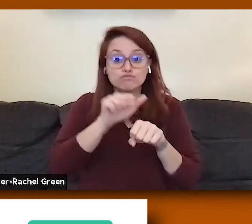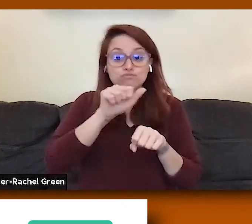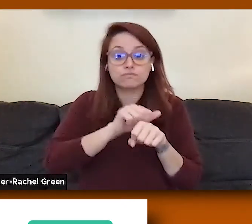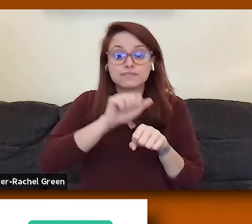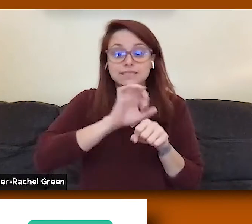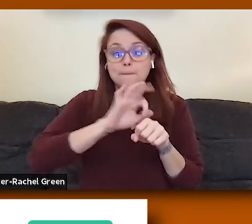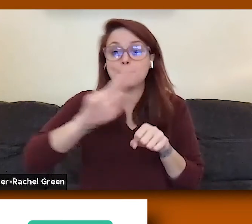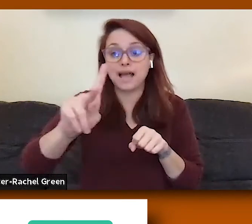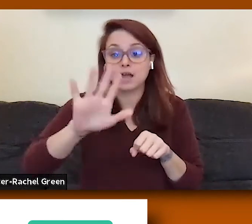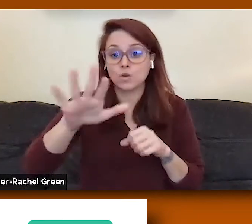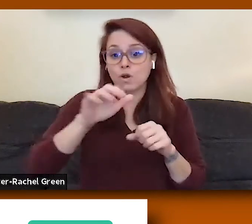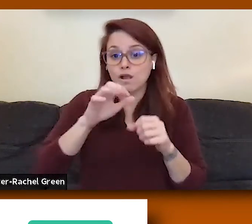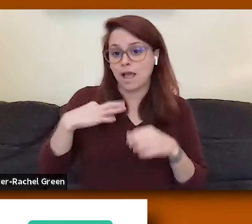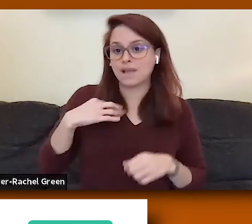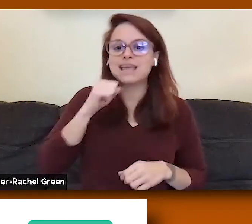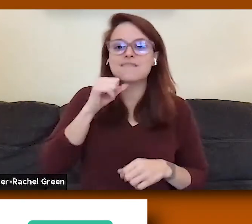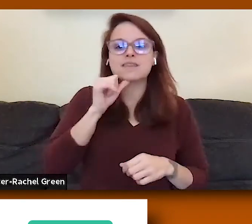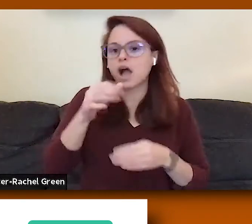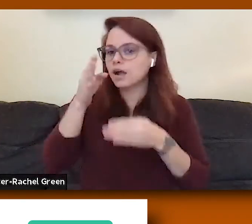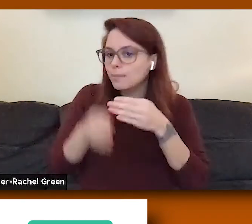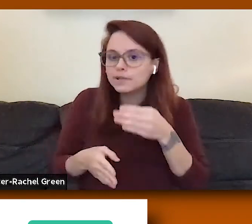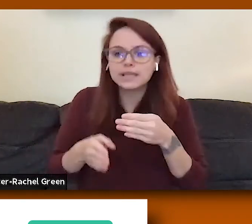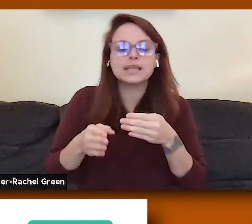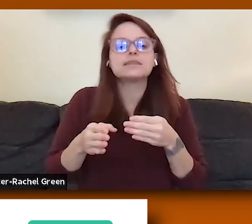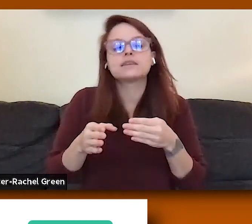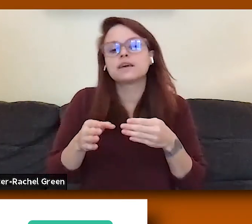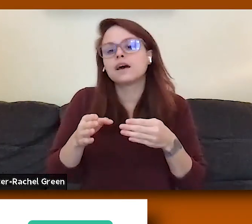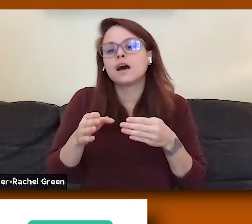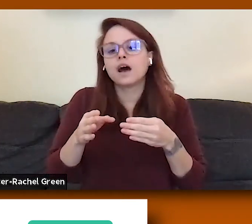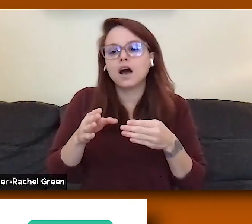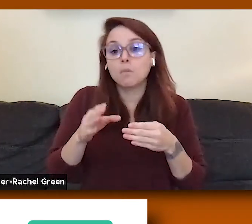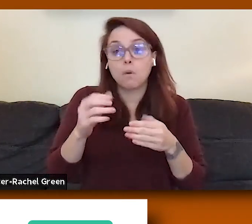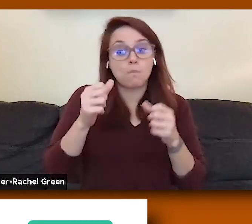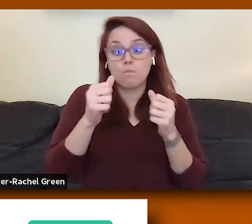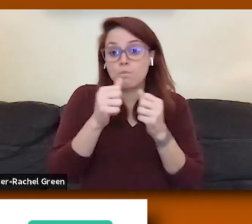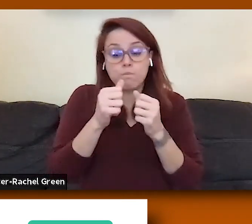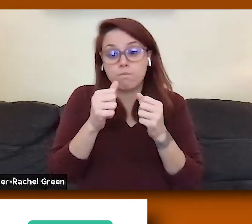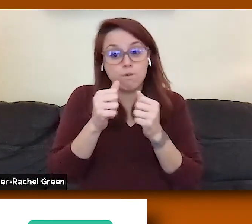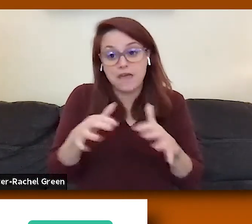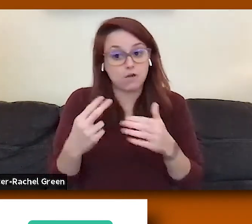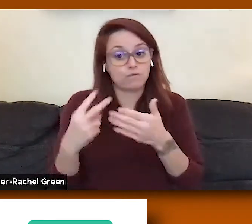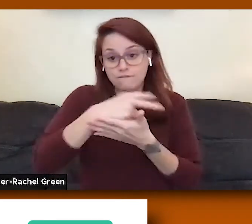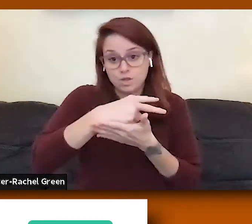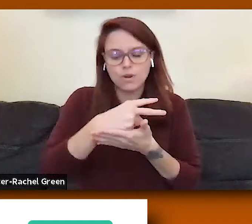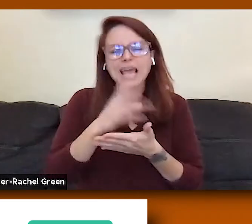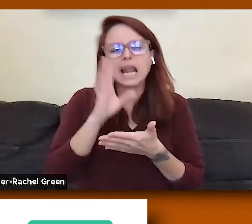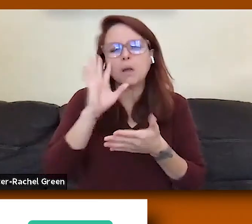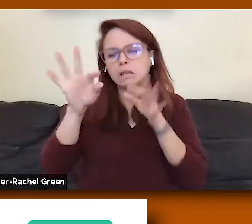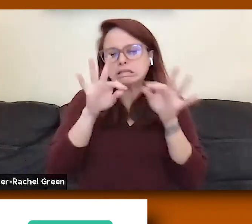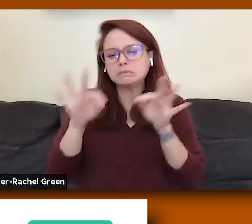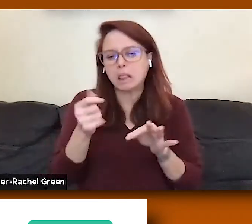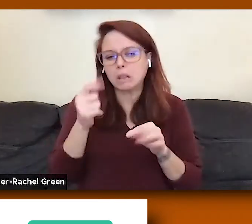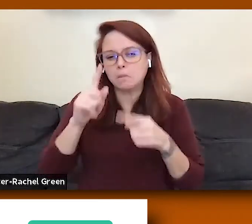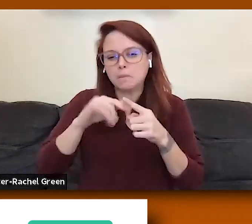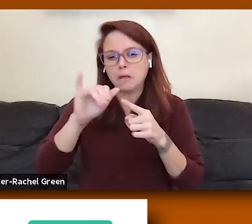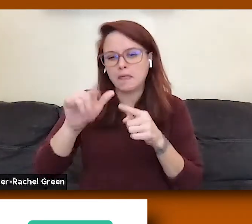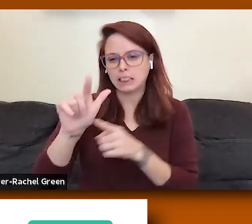I'll talk a little later about some specific examples on how your application or why your application will be returned without review.